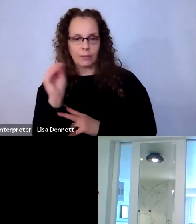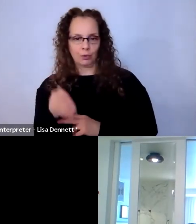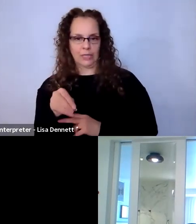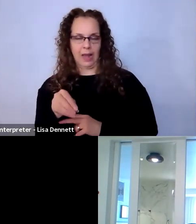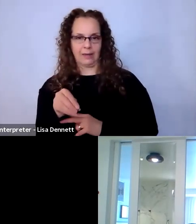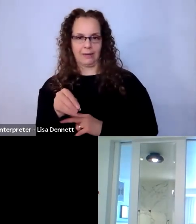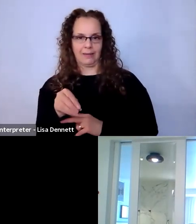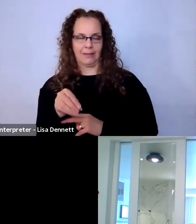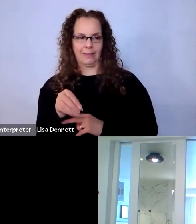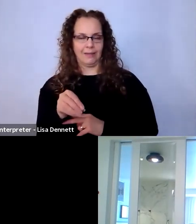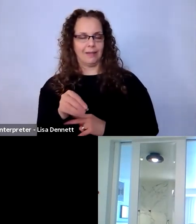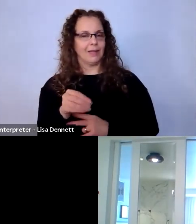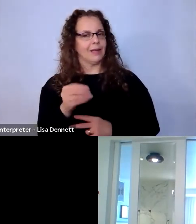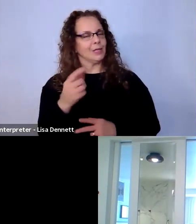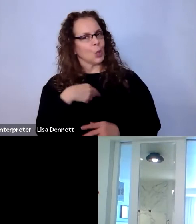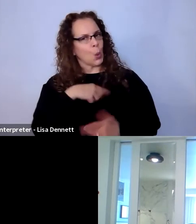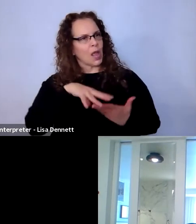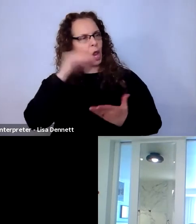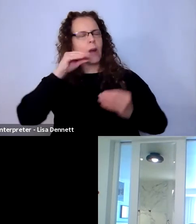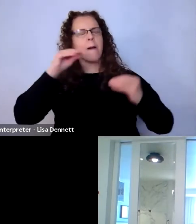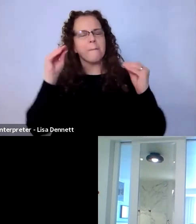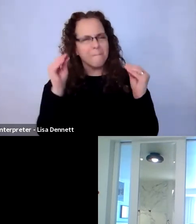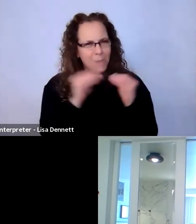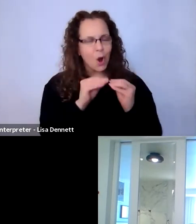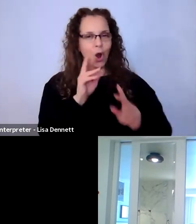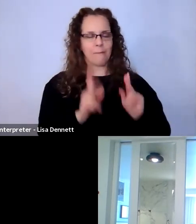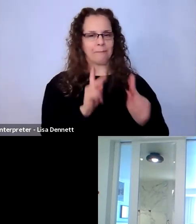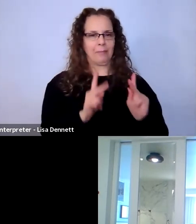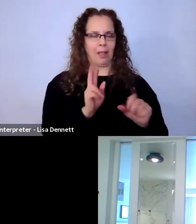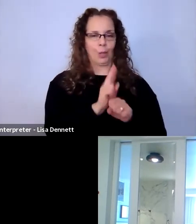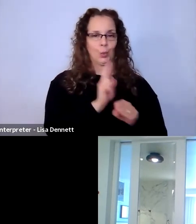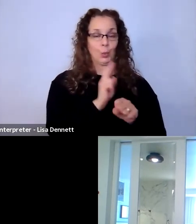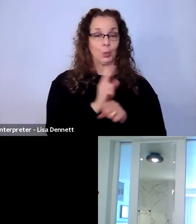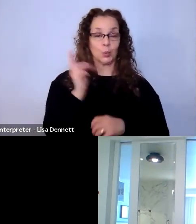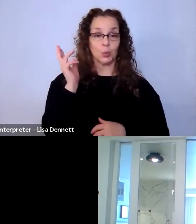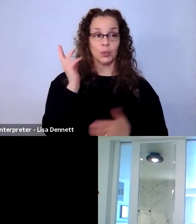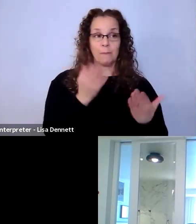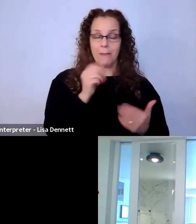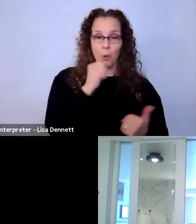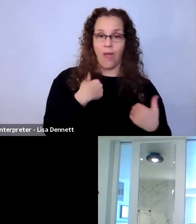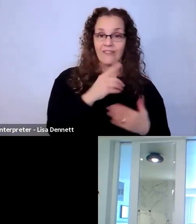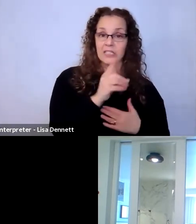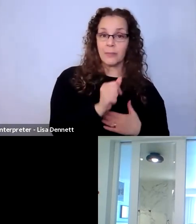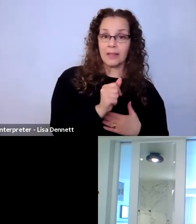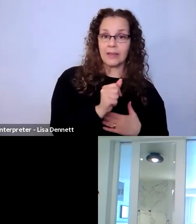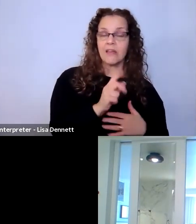self identify as having a disability impairment, but they might be, they might have a situational reason.